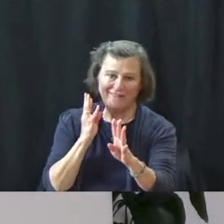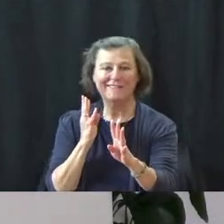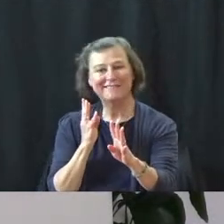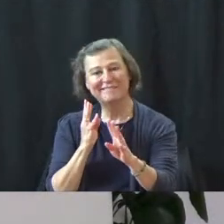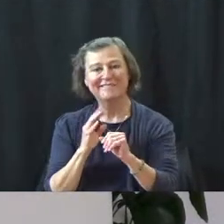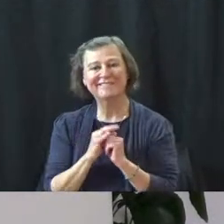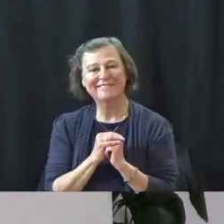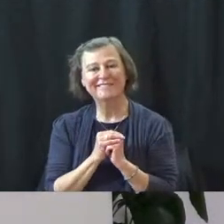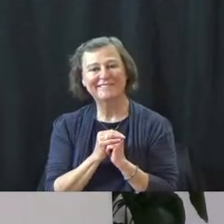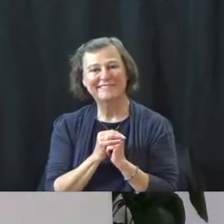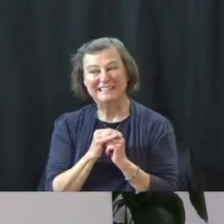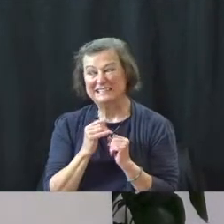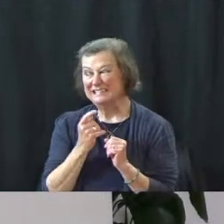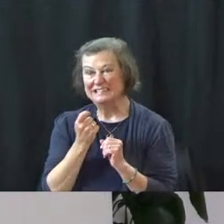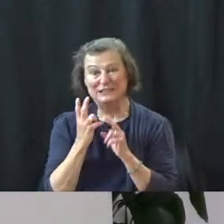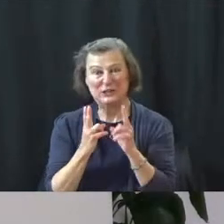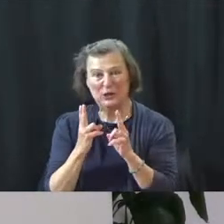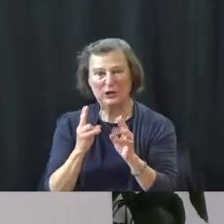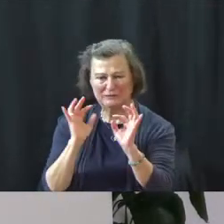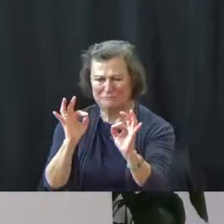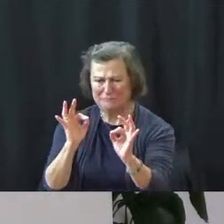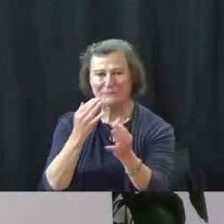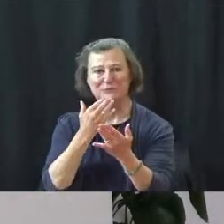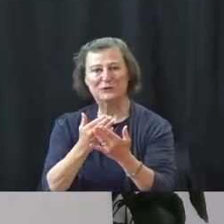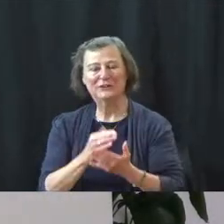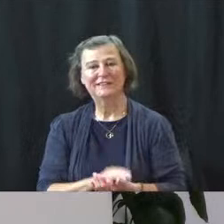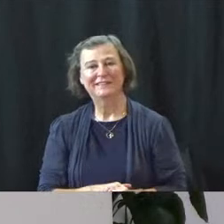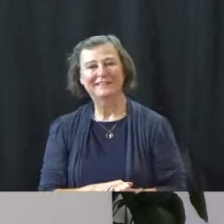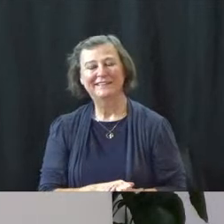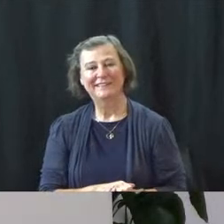I’m in a hurry. It's good.